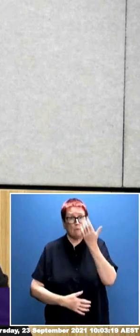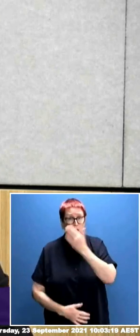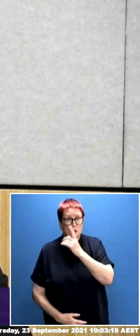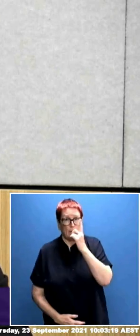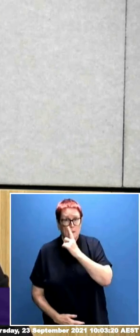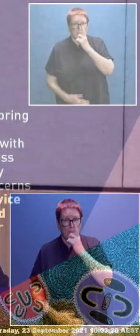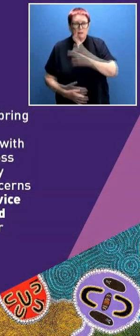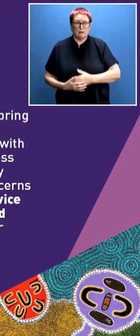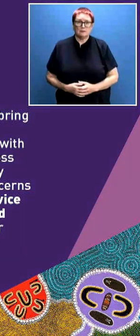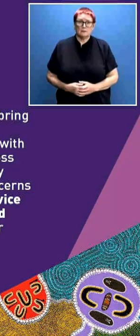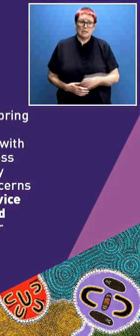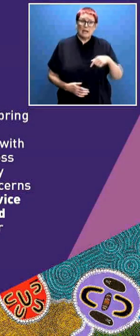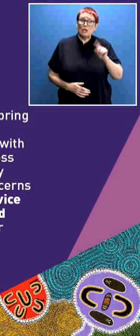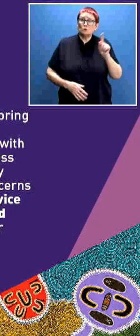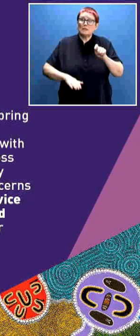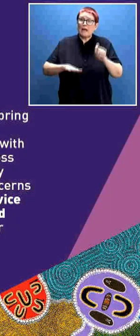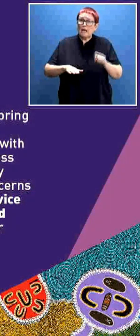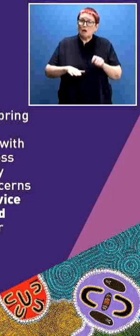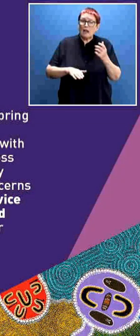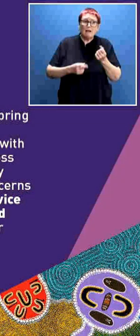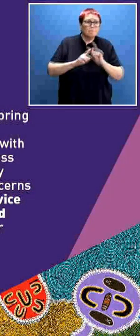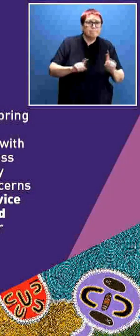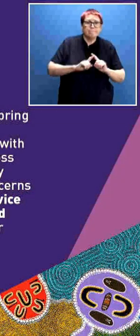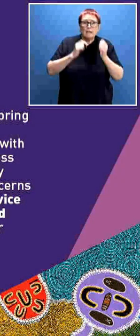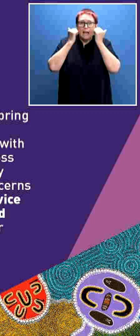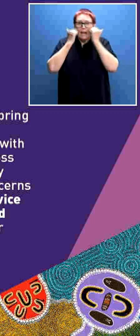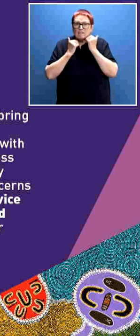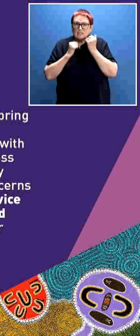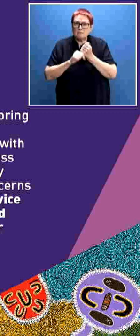This hearing will include evidence that may bring about different responses for people.